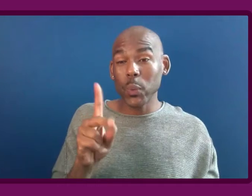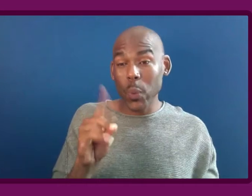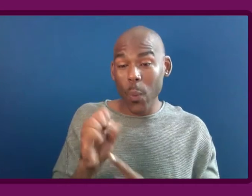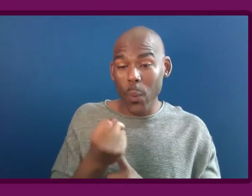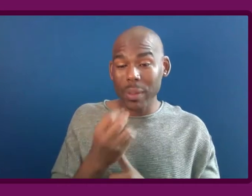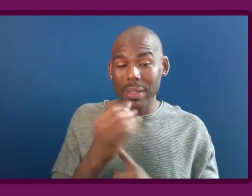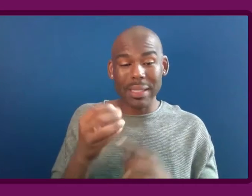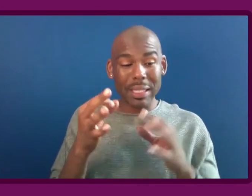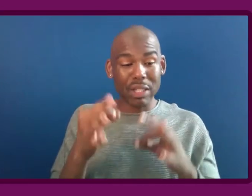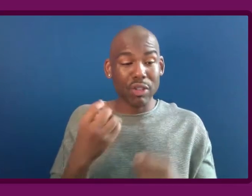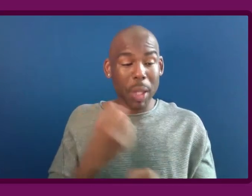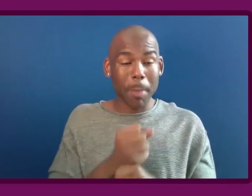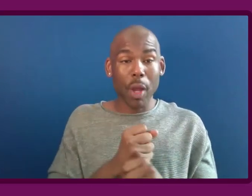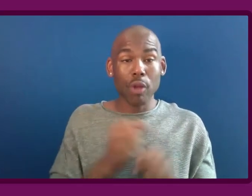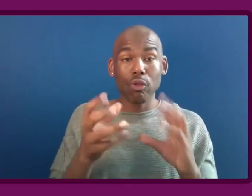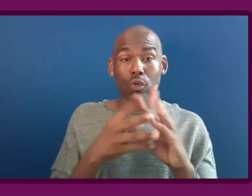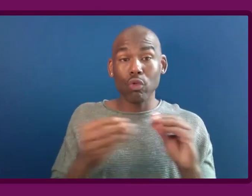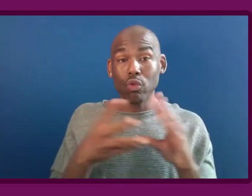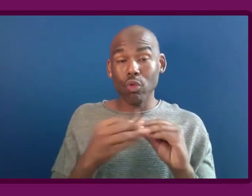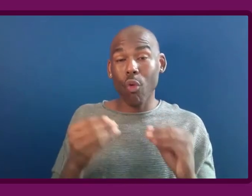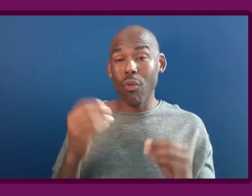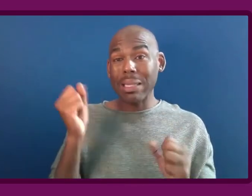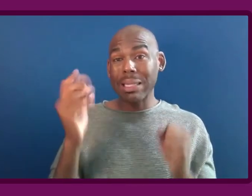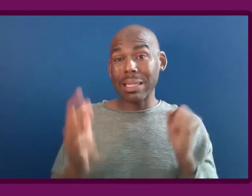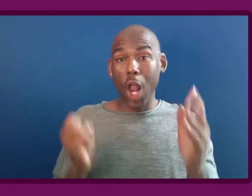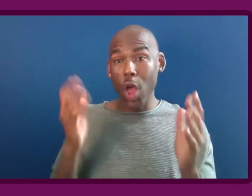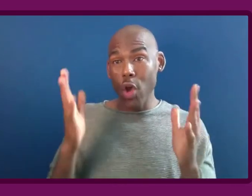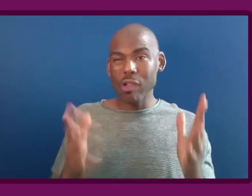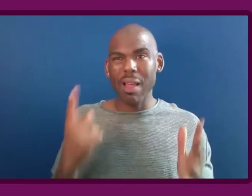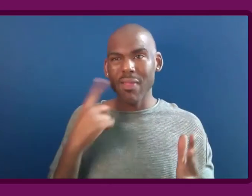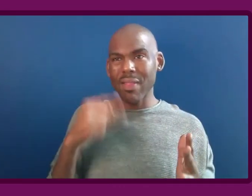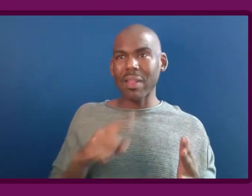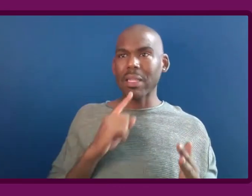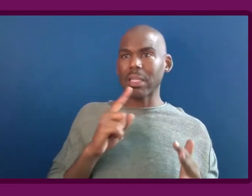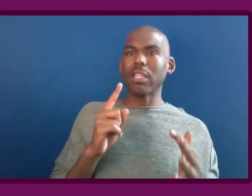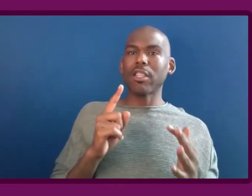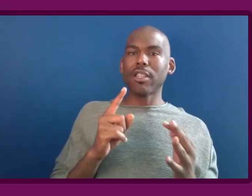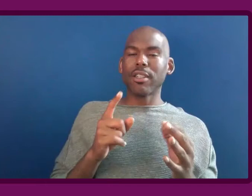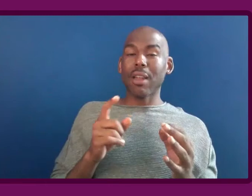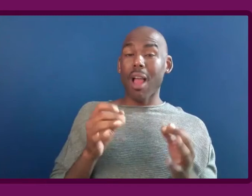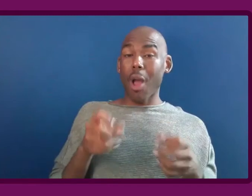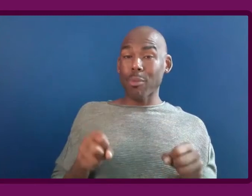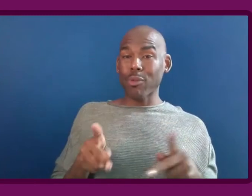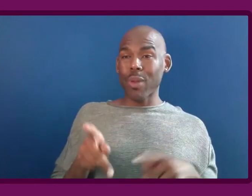and decision-makers and storytellers, there's an opportunity that they're missing. If they use